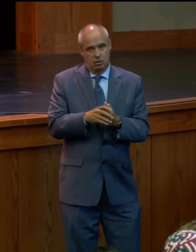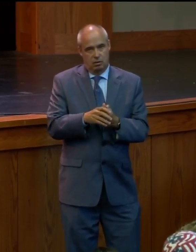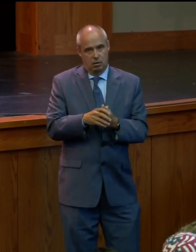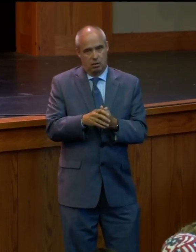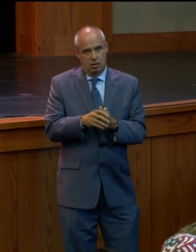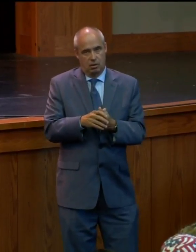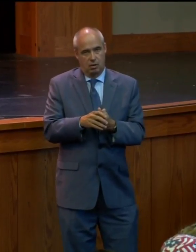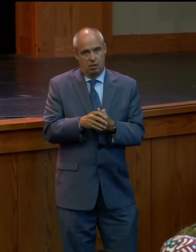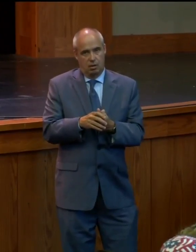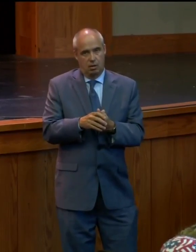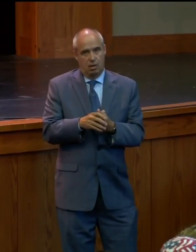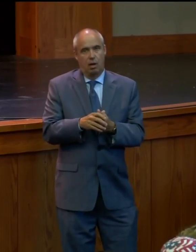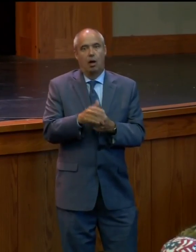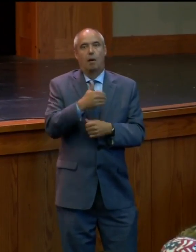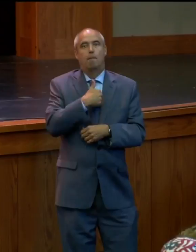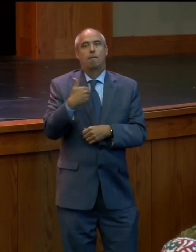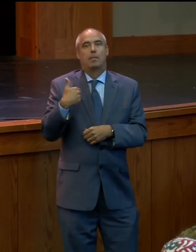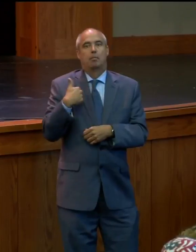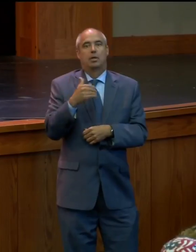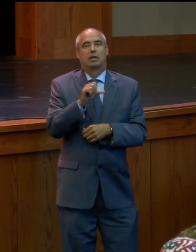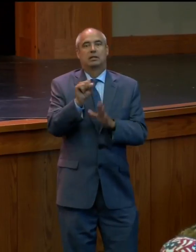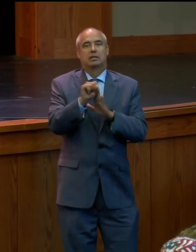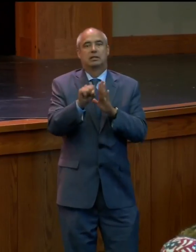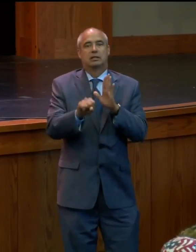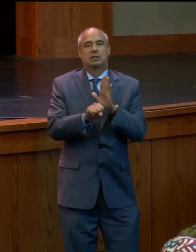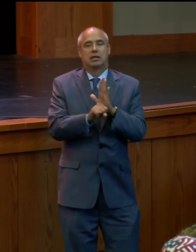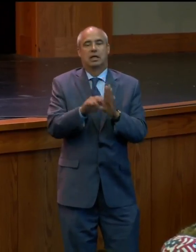AND I, AS A MEMBER OF THE STATE BOARD OF EDUCATION, AND MY